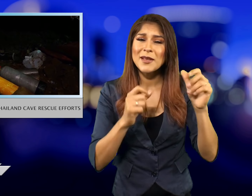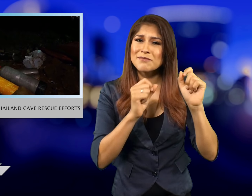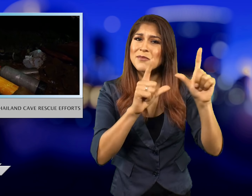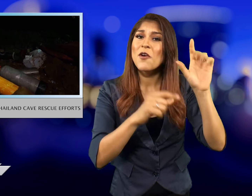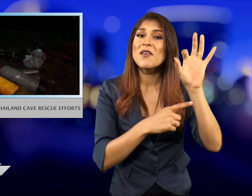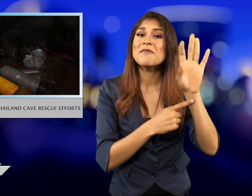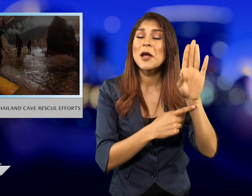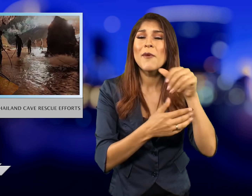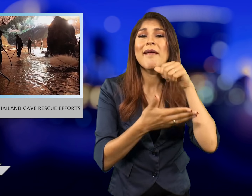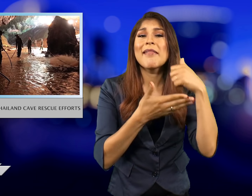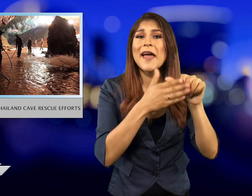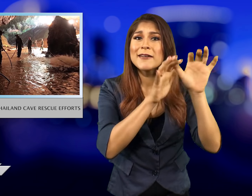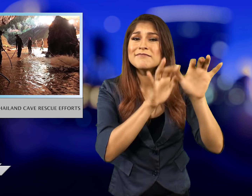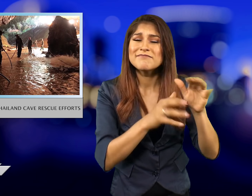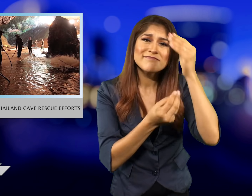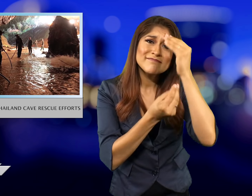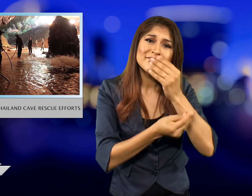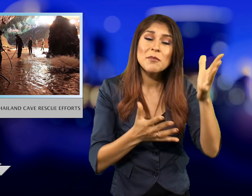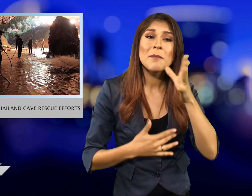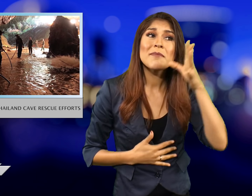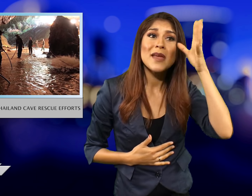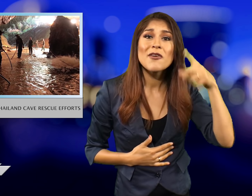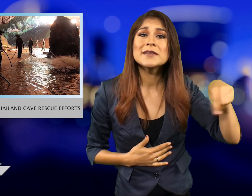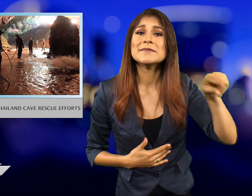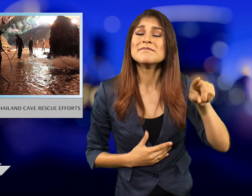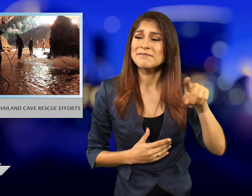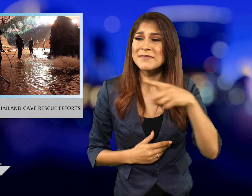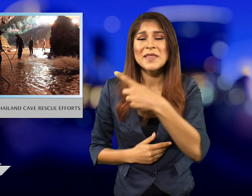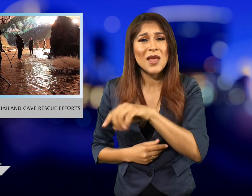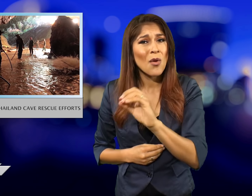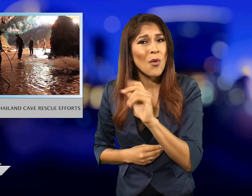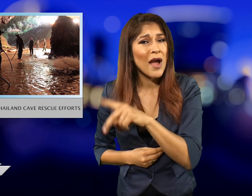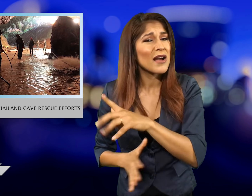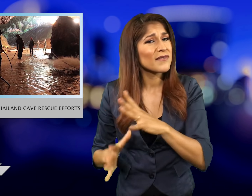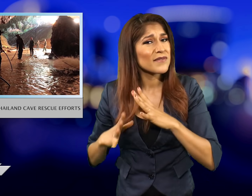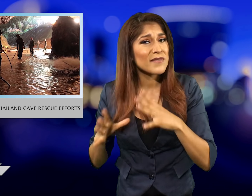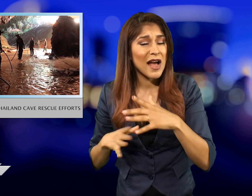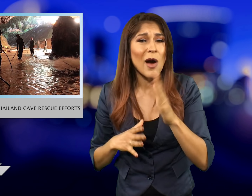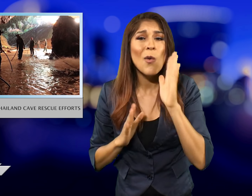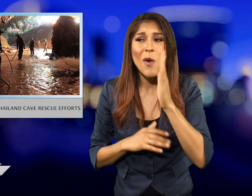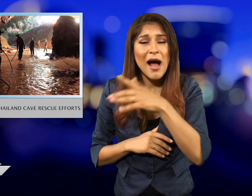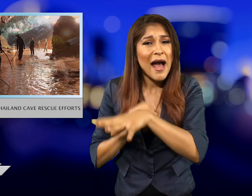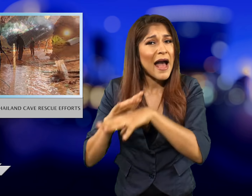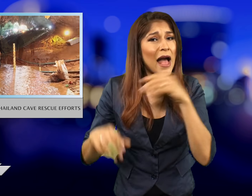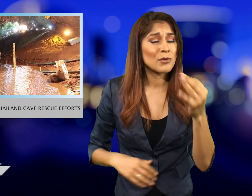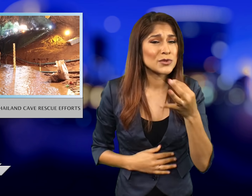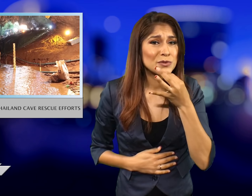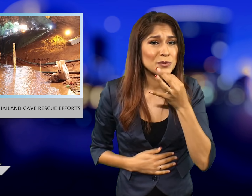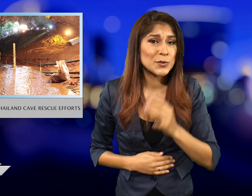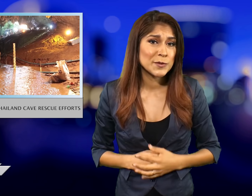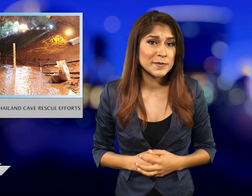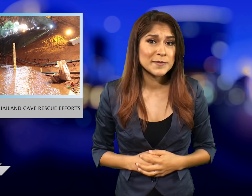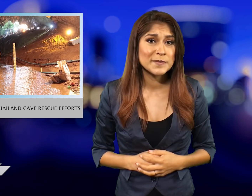And yet the boys remain optimistic. They posted a joint letter on Facebook reassuring their parents they are okay and will be out soon.